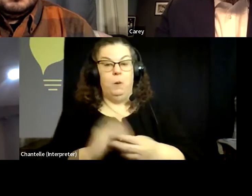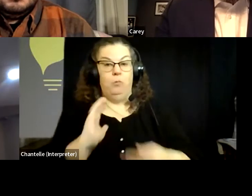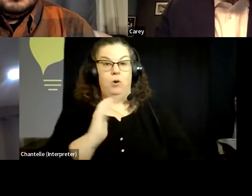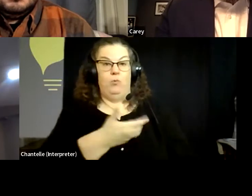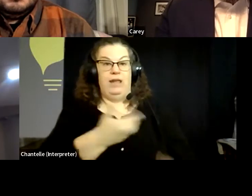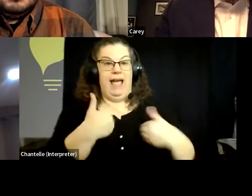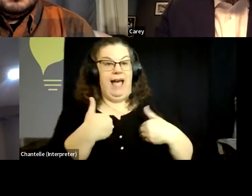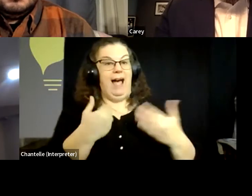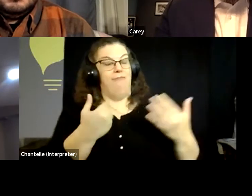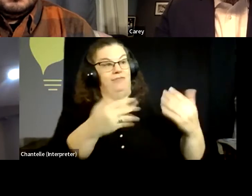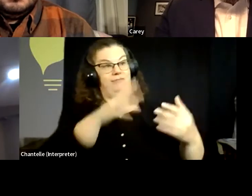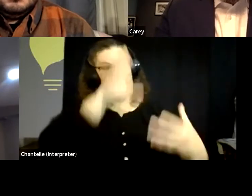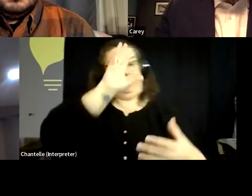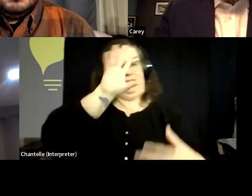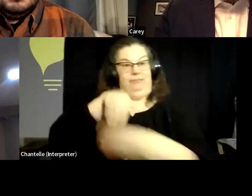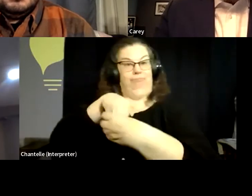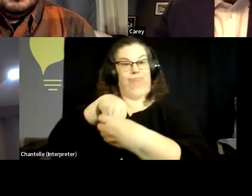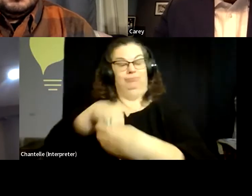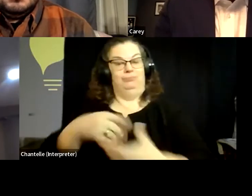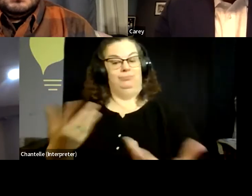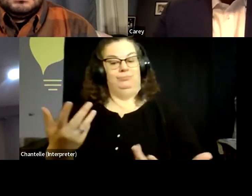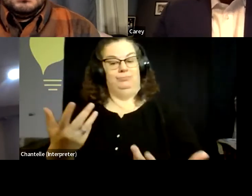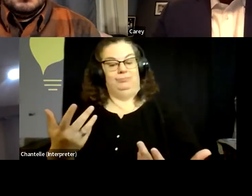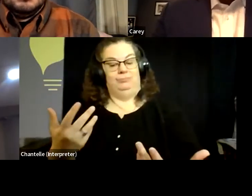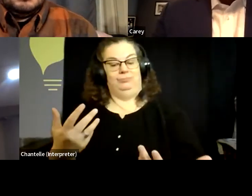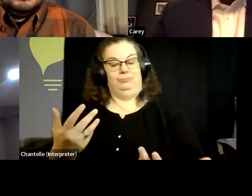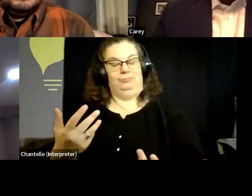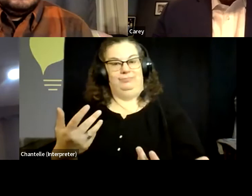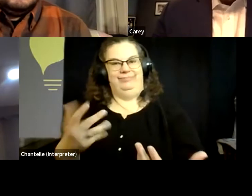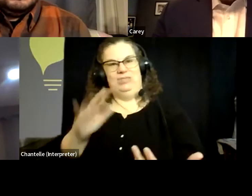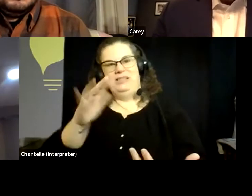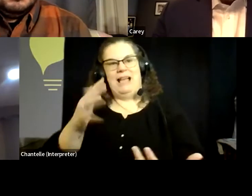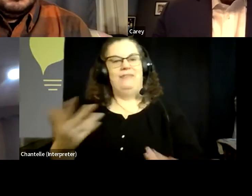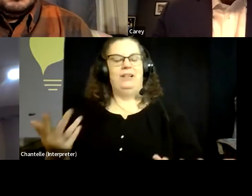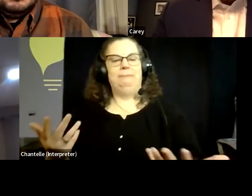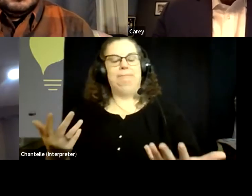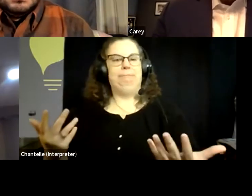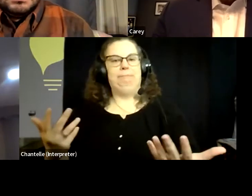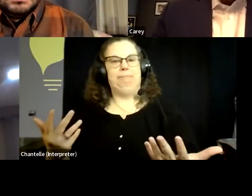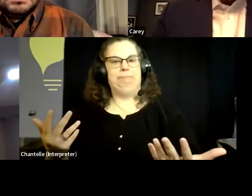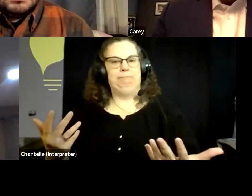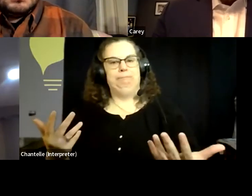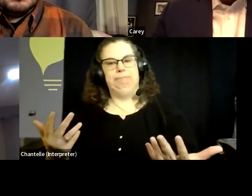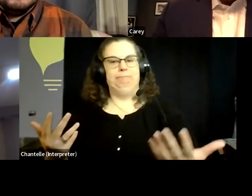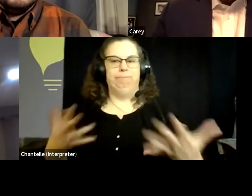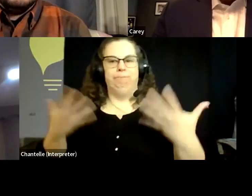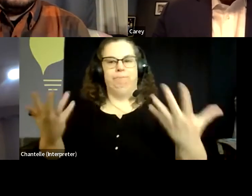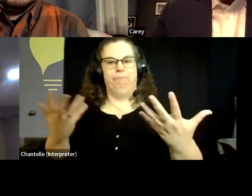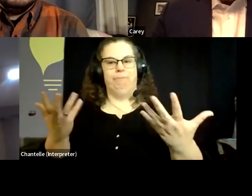. So it's kind of the -- it's open plate so